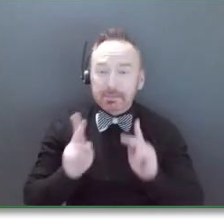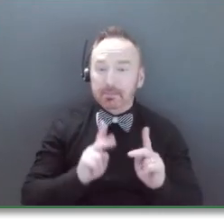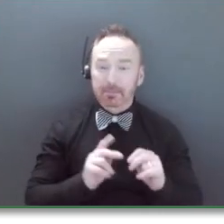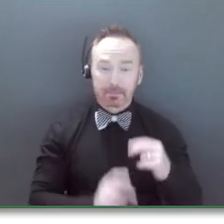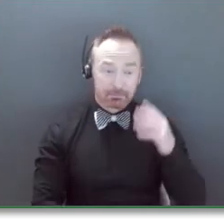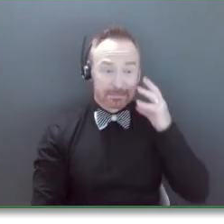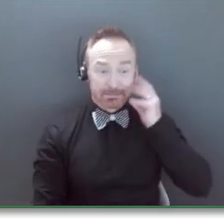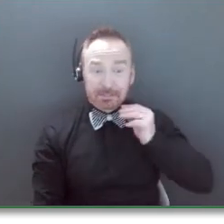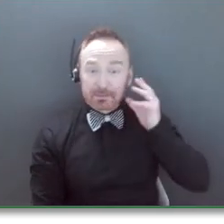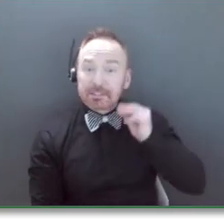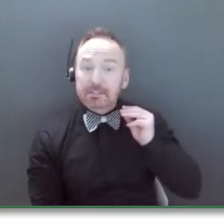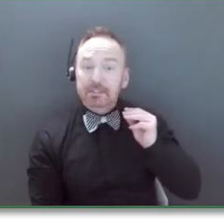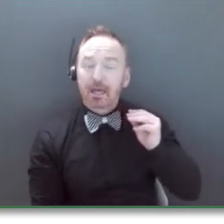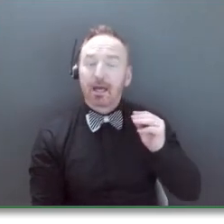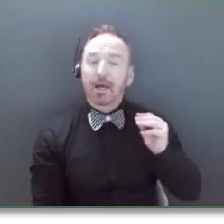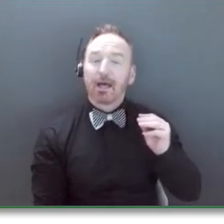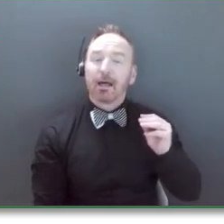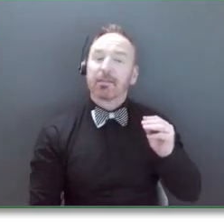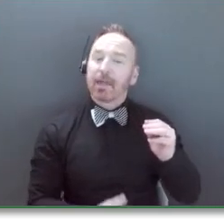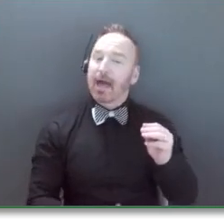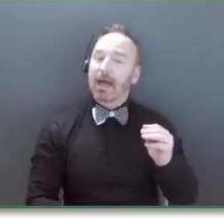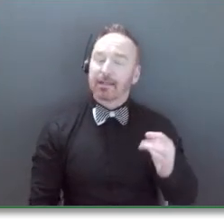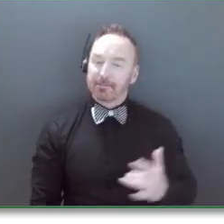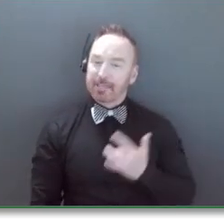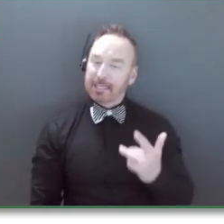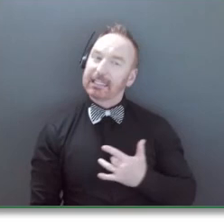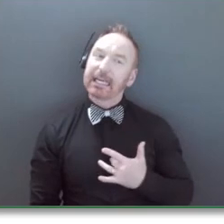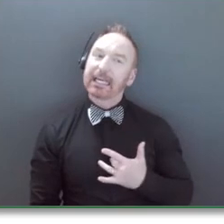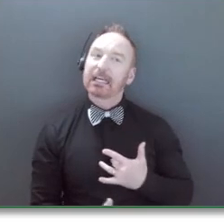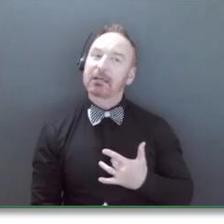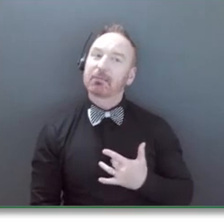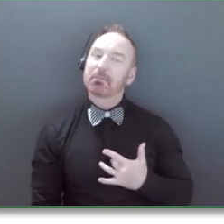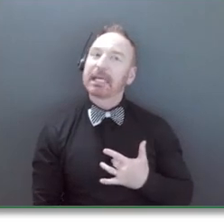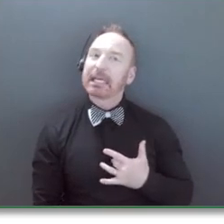you know a feeling that never goes away and really in our